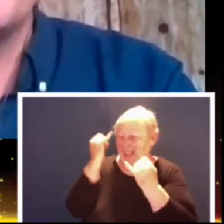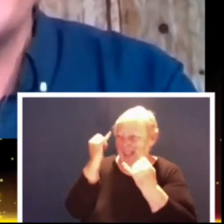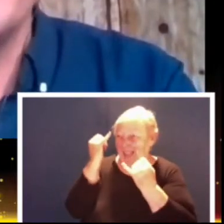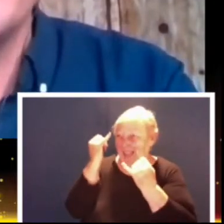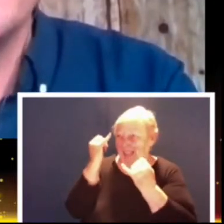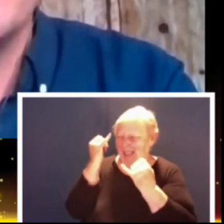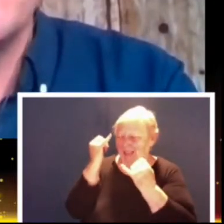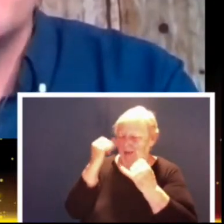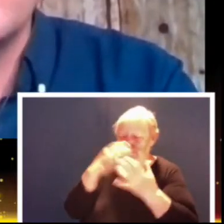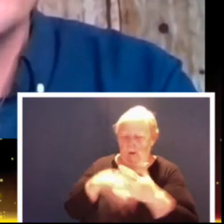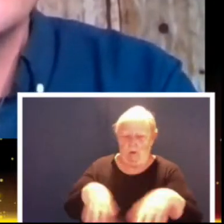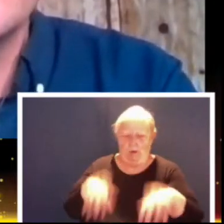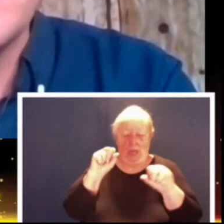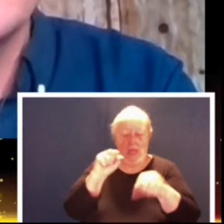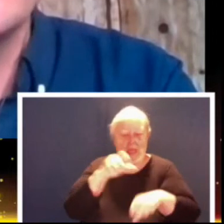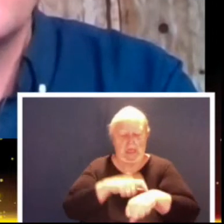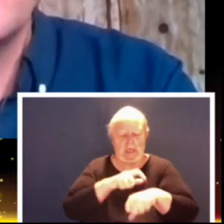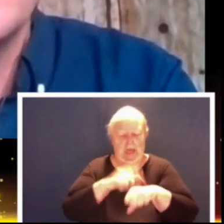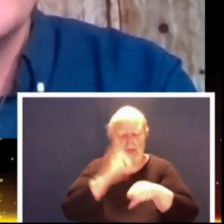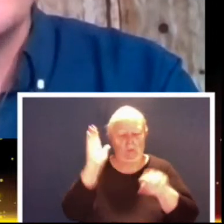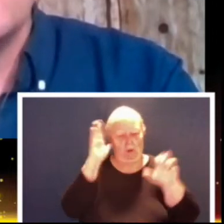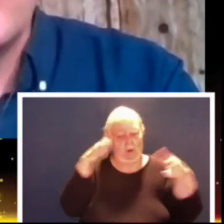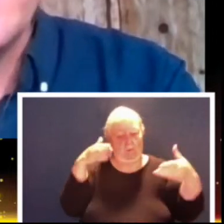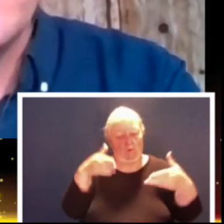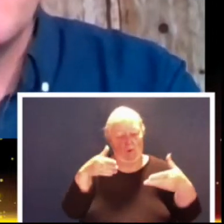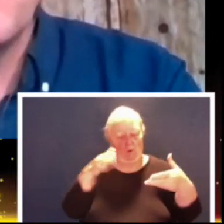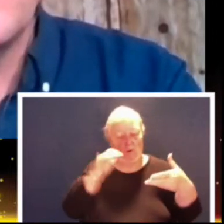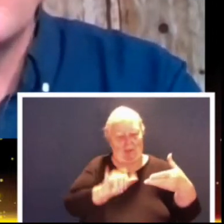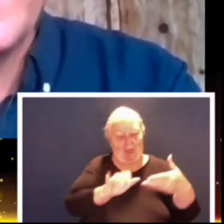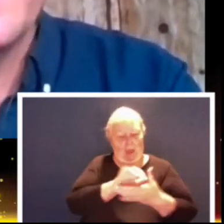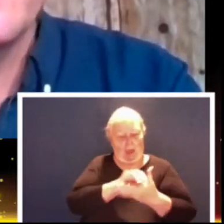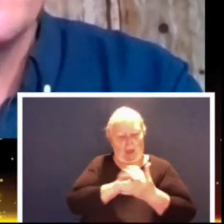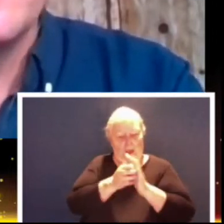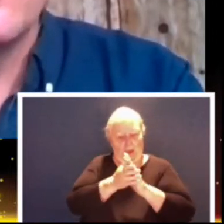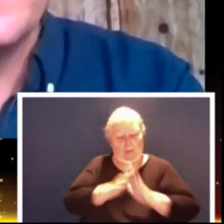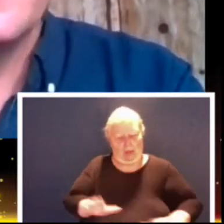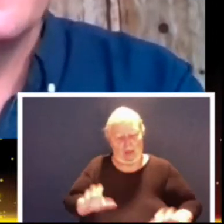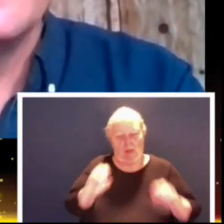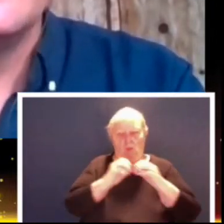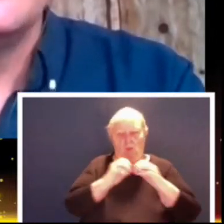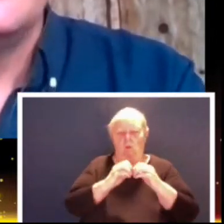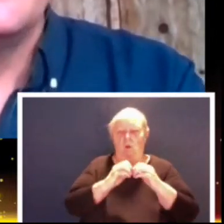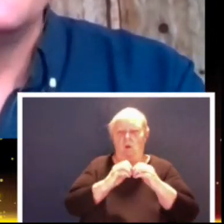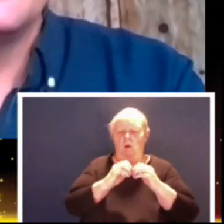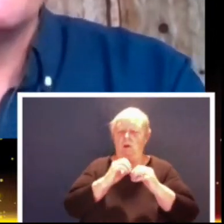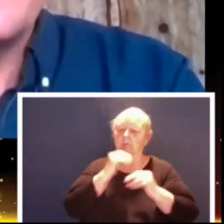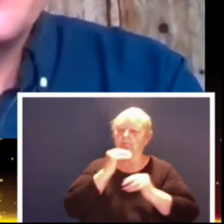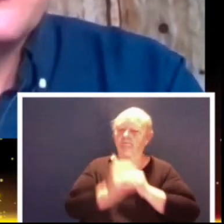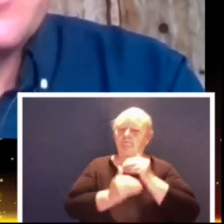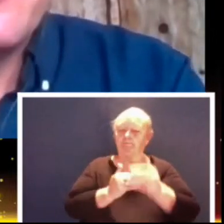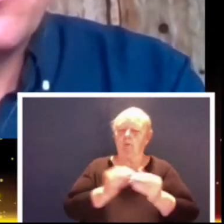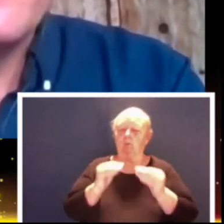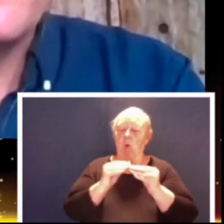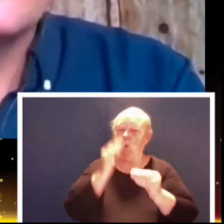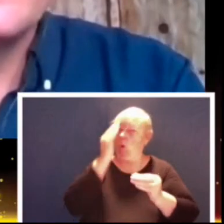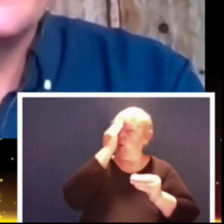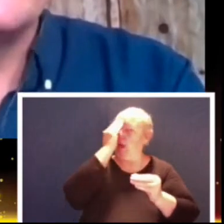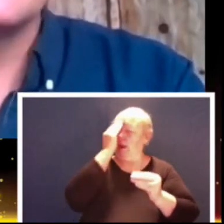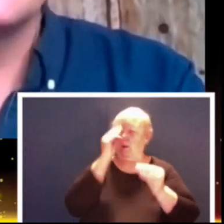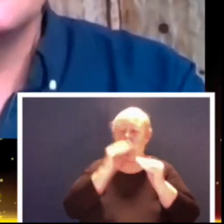peace in a more constructive, more aware, a more awake way. And thank you to everyone for joining and for listening.